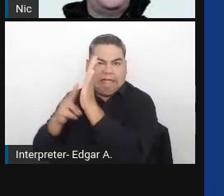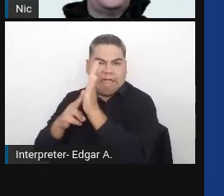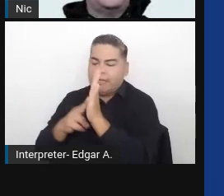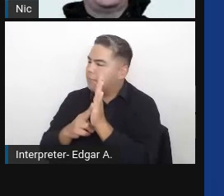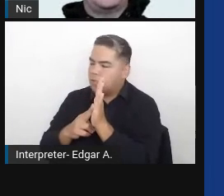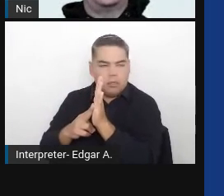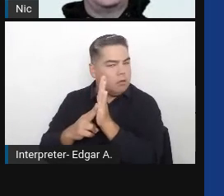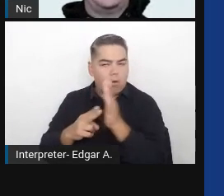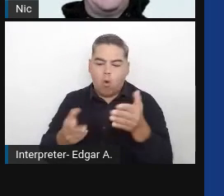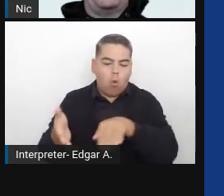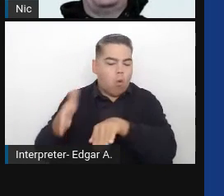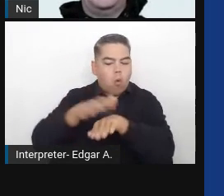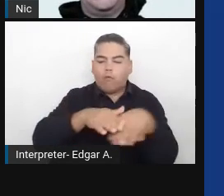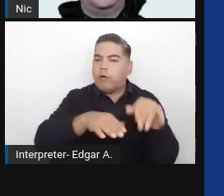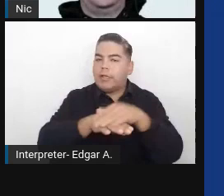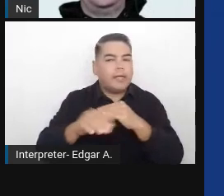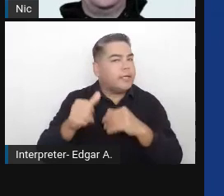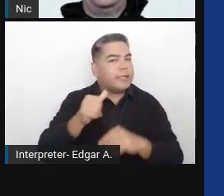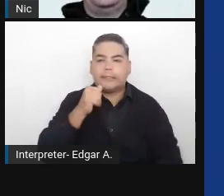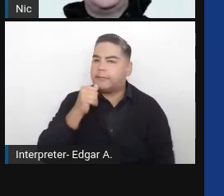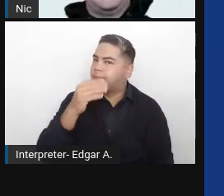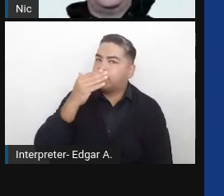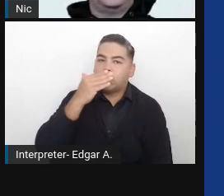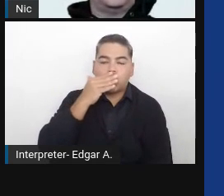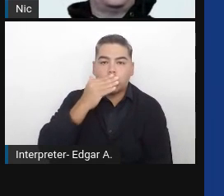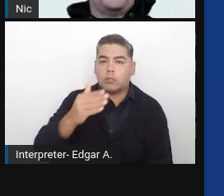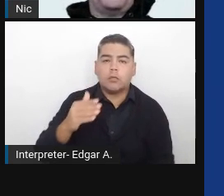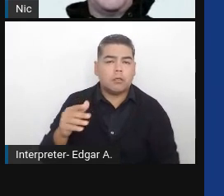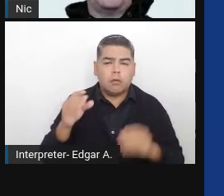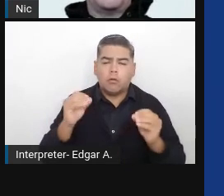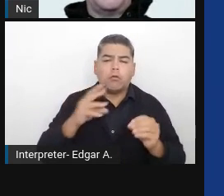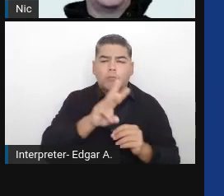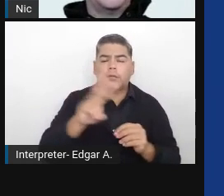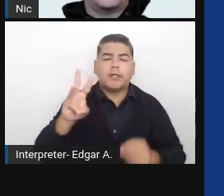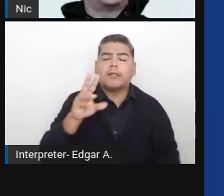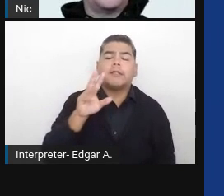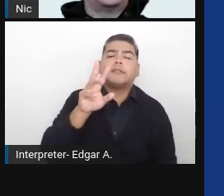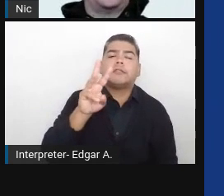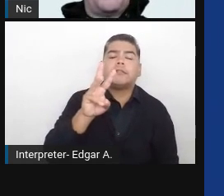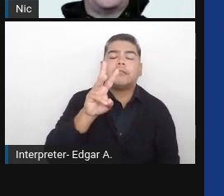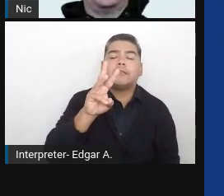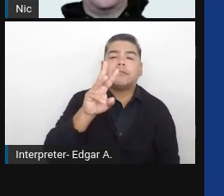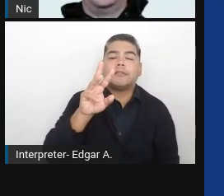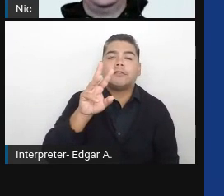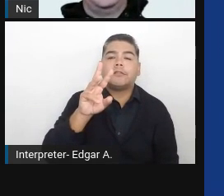No website can ever be WCAG AAA compliant, it's just not possible.